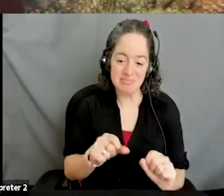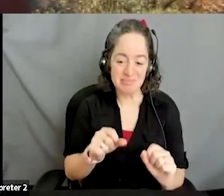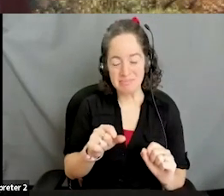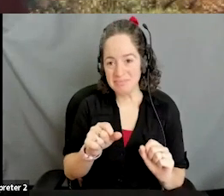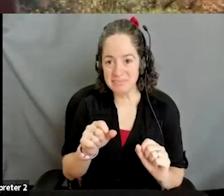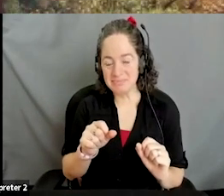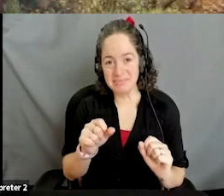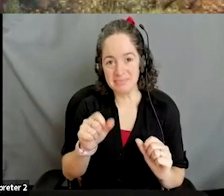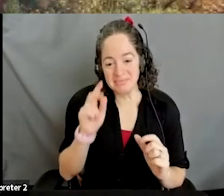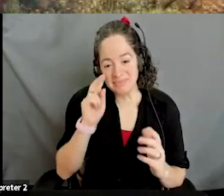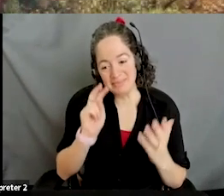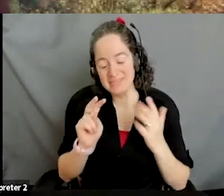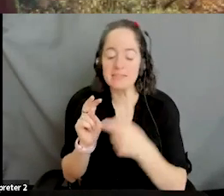Yes, that is her. Thank you.